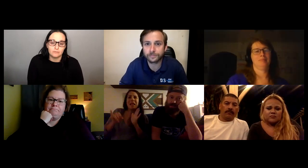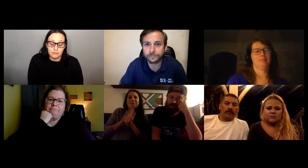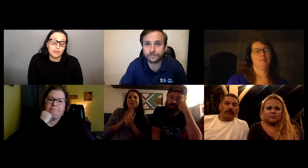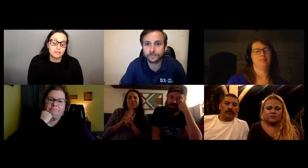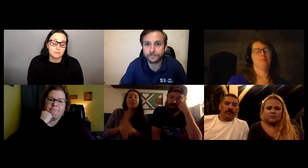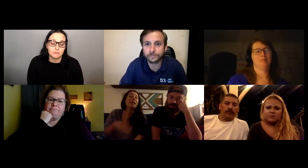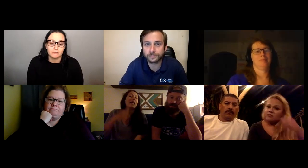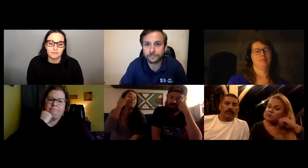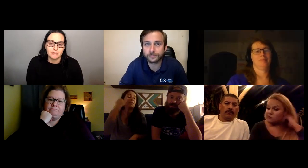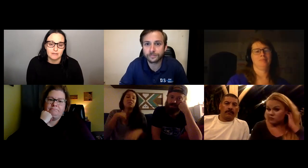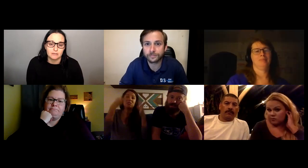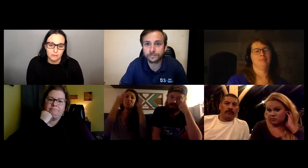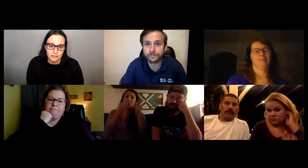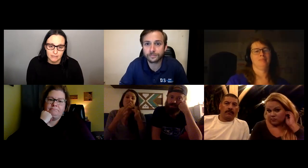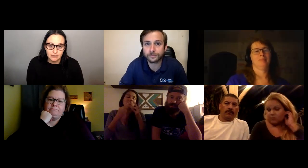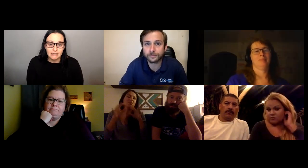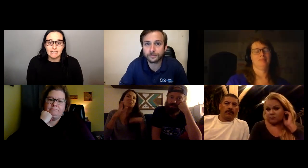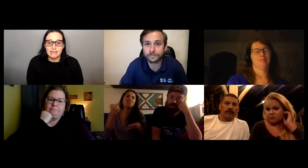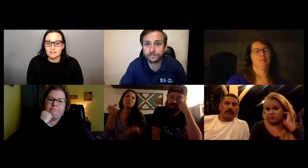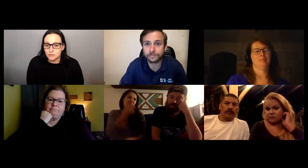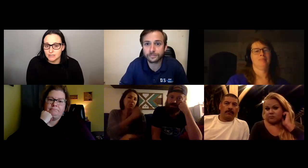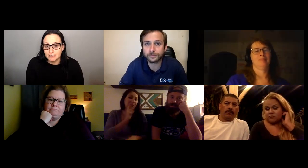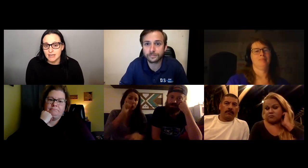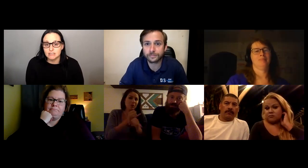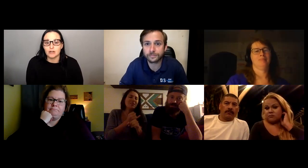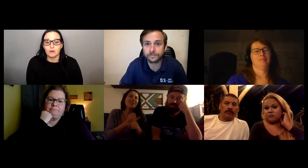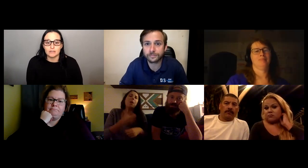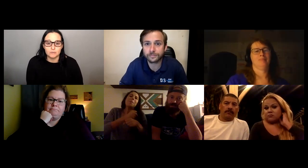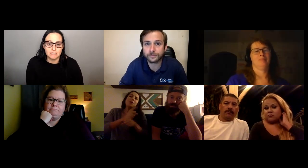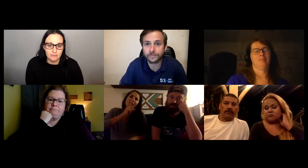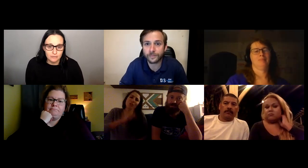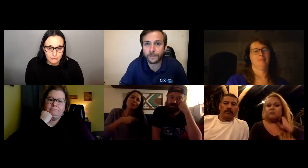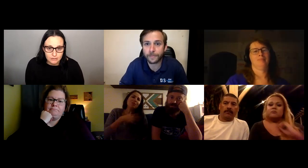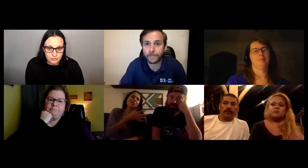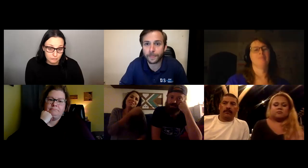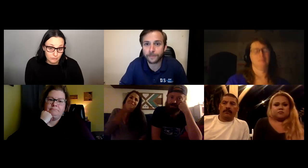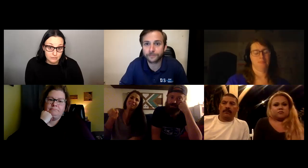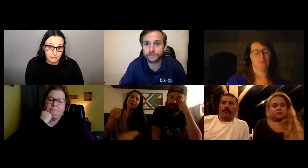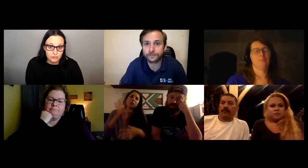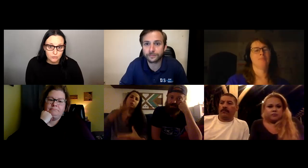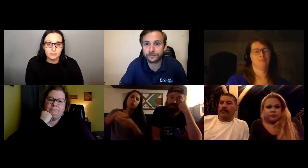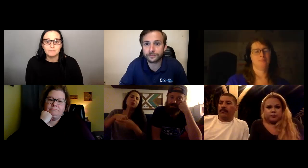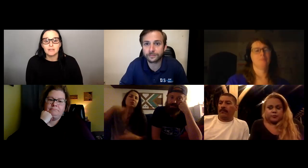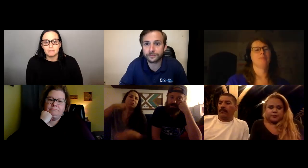encourage them to be involved in the deaf community if she were to decide to go